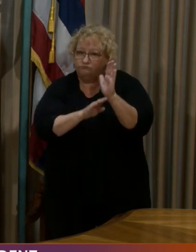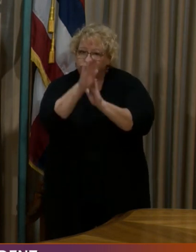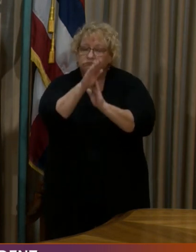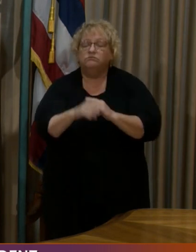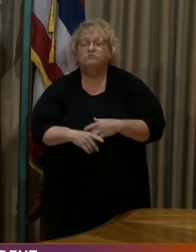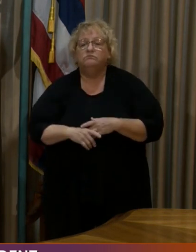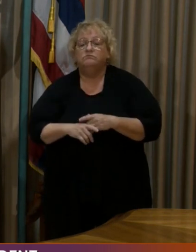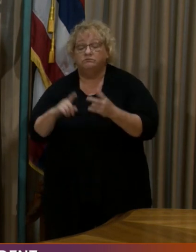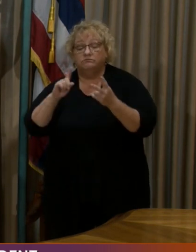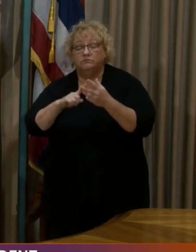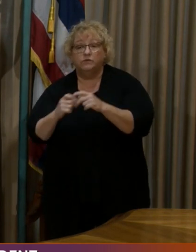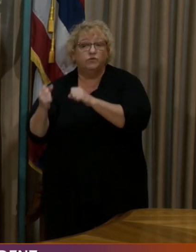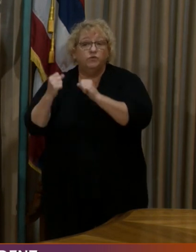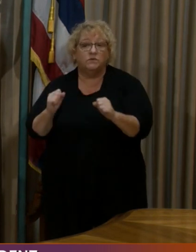WELL-BEING REVIVING OUR ECONOMY.